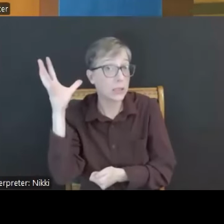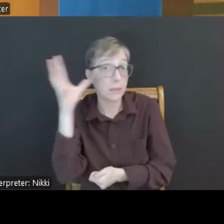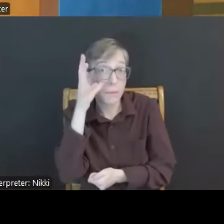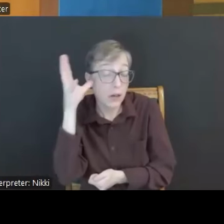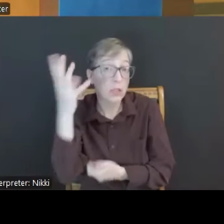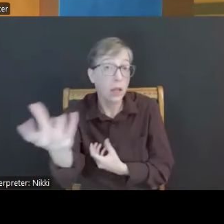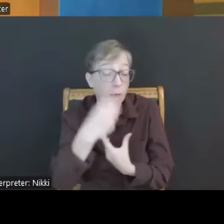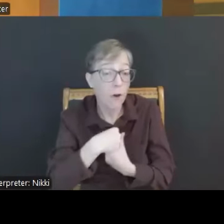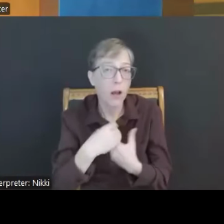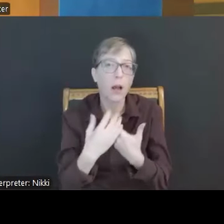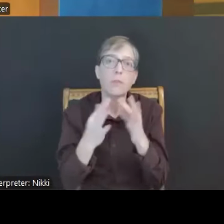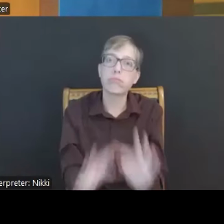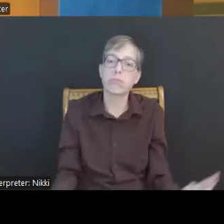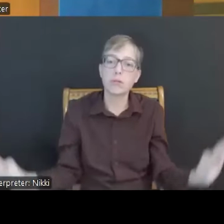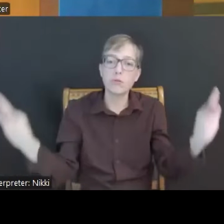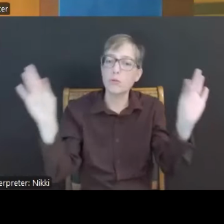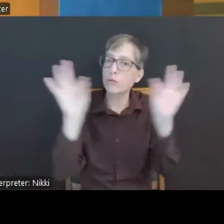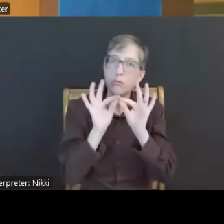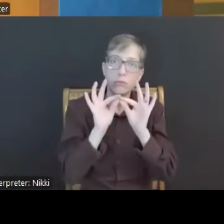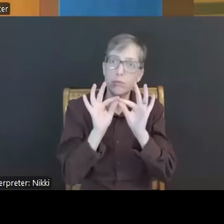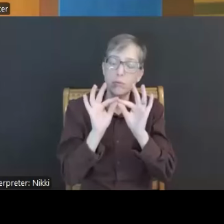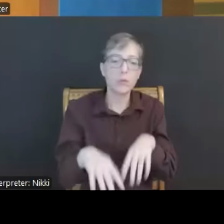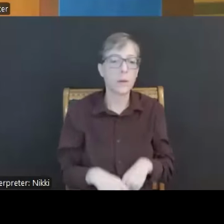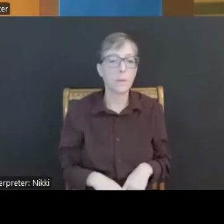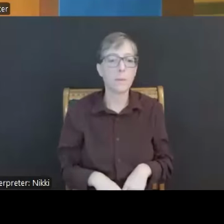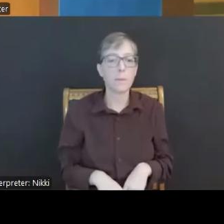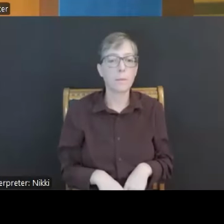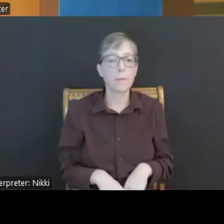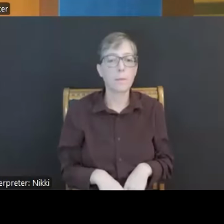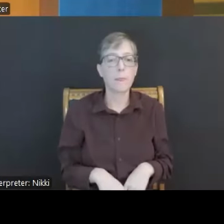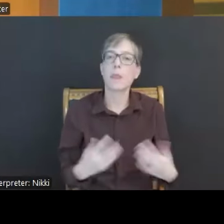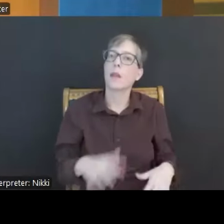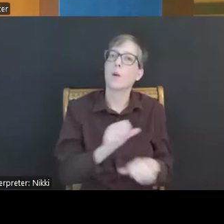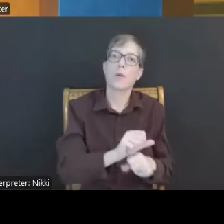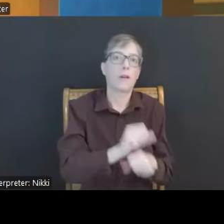I said earlier having a working at a clinic that believes in family and parent engagement that's